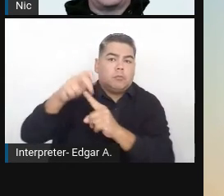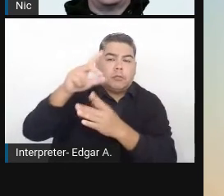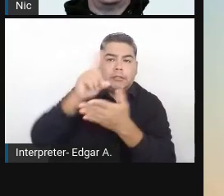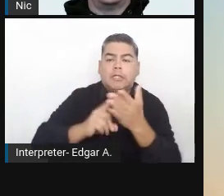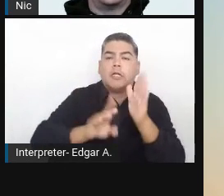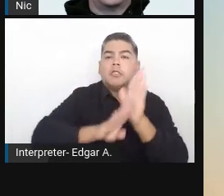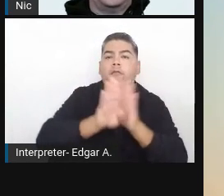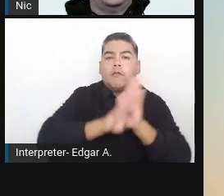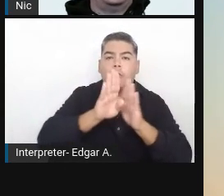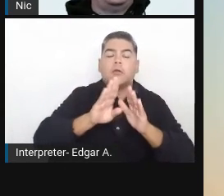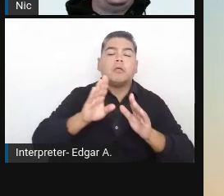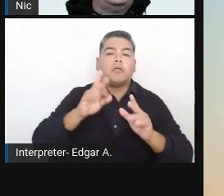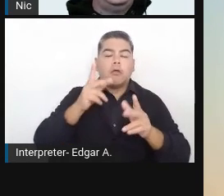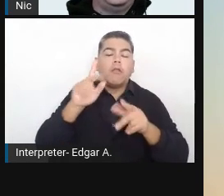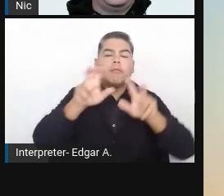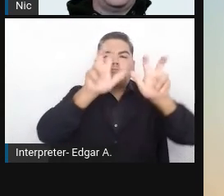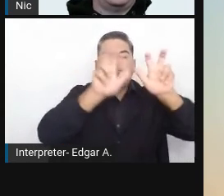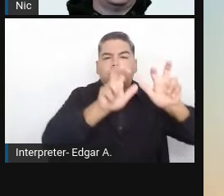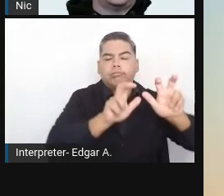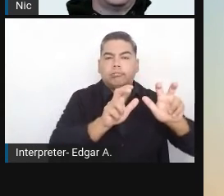stakeholders, we really can make change.